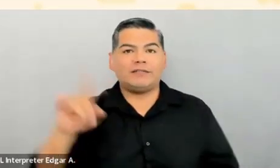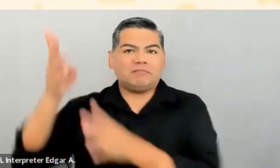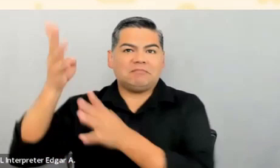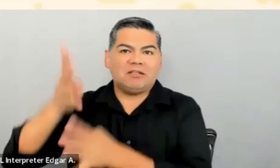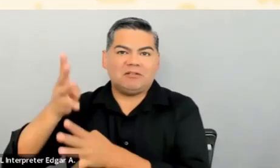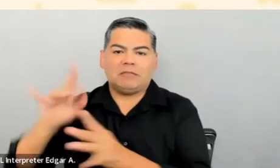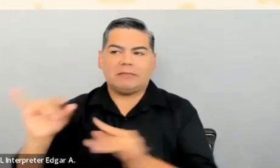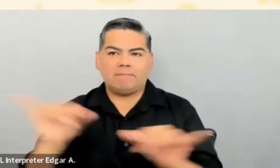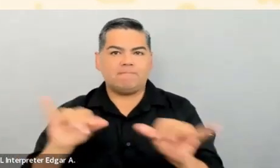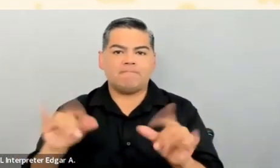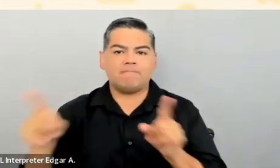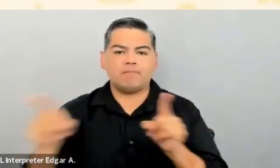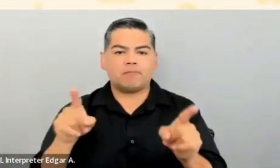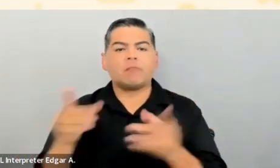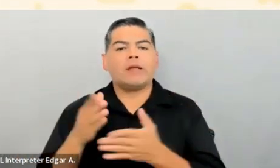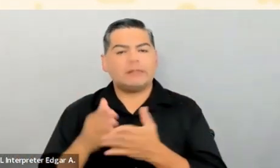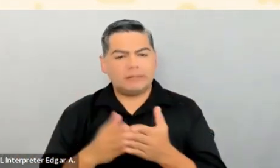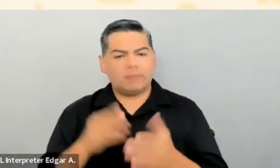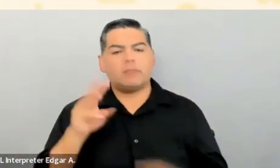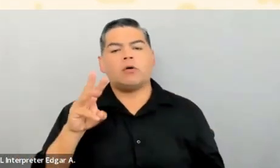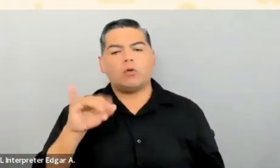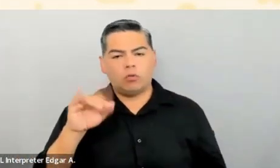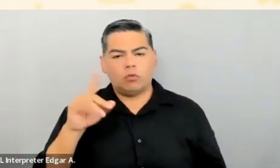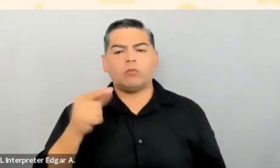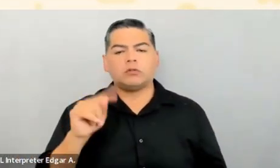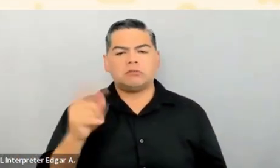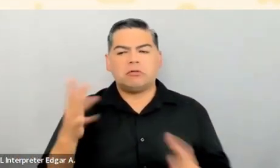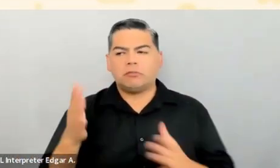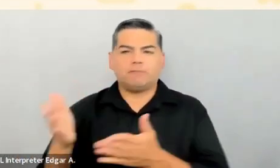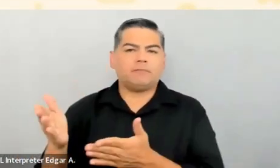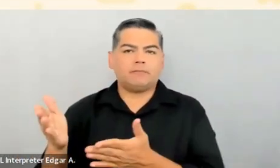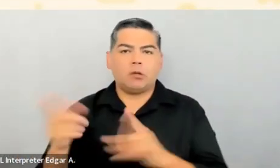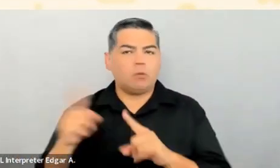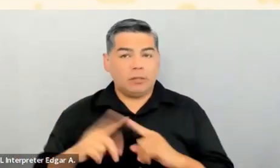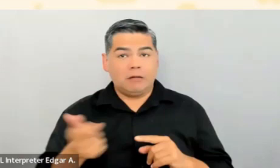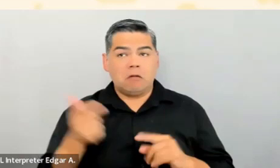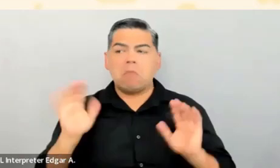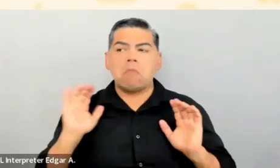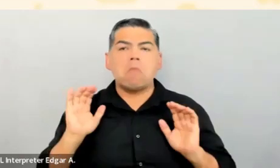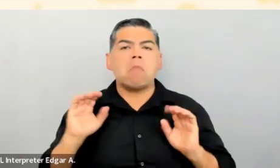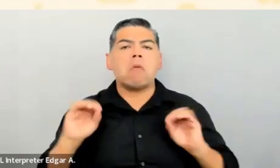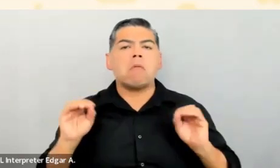Again, I've configured some widgets, but otherwise I have not configured options.